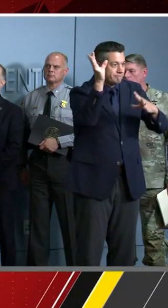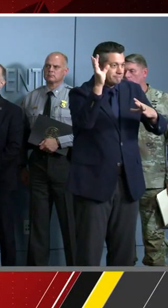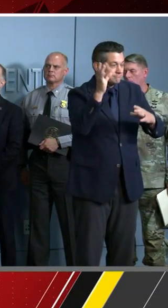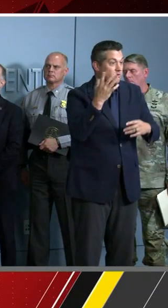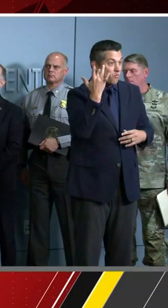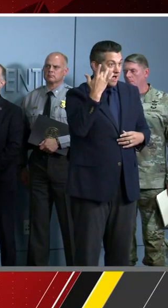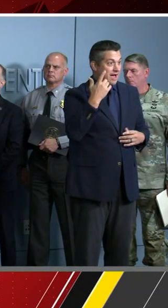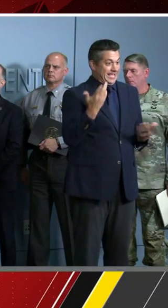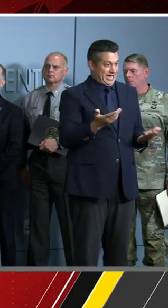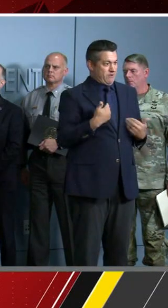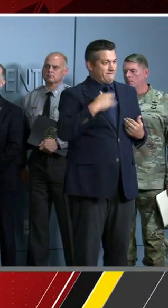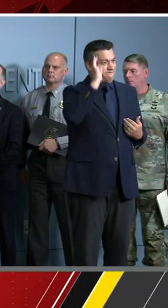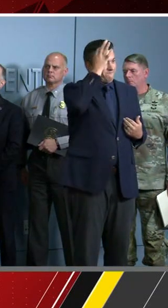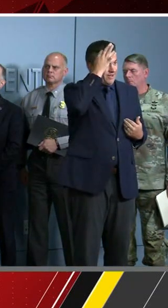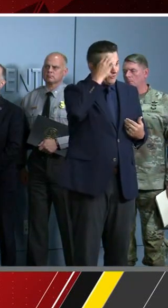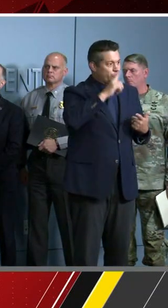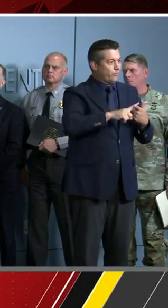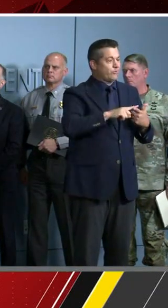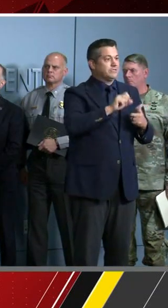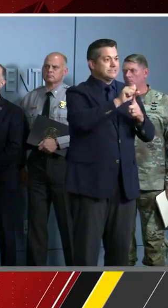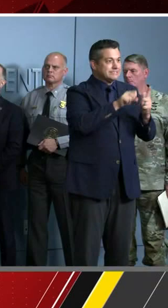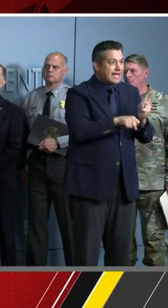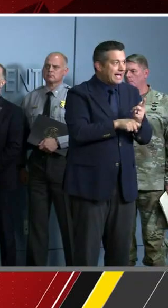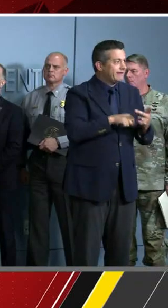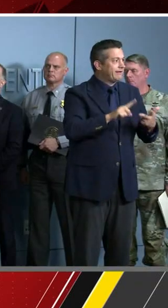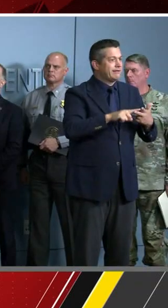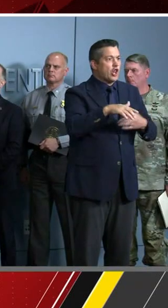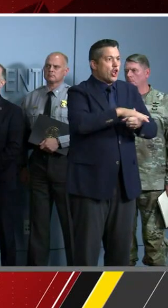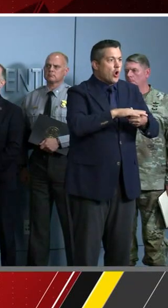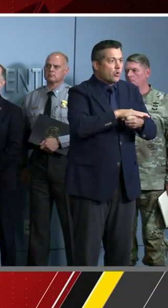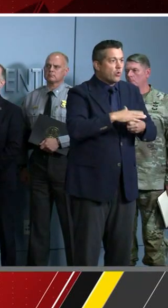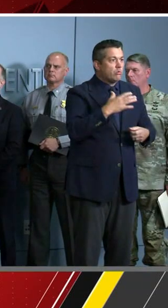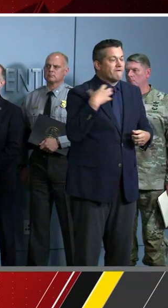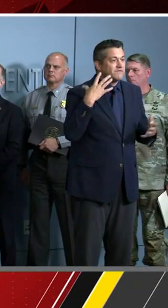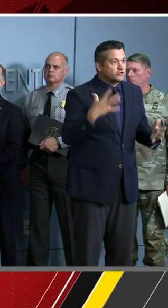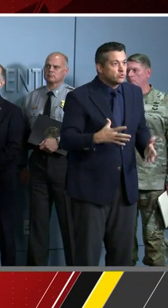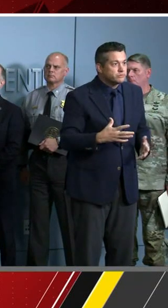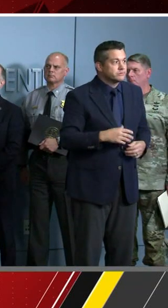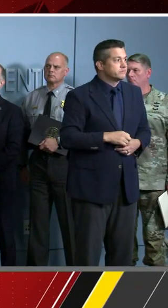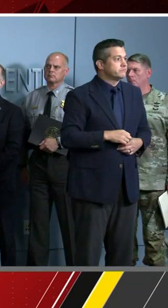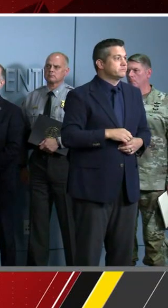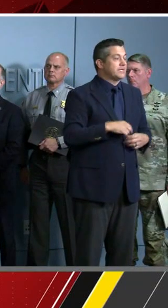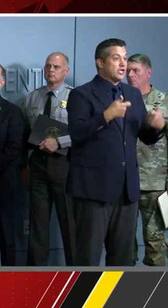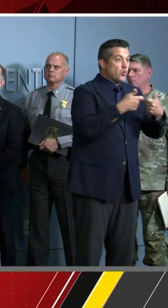federal officials here, we have